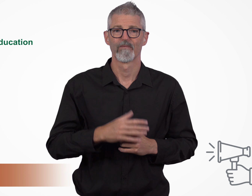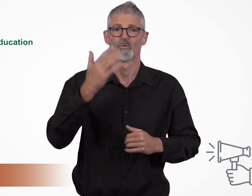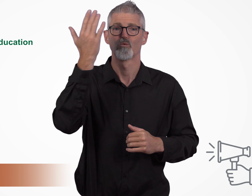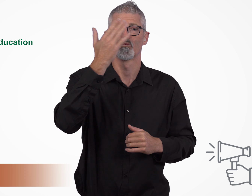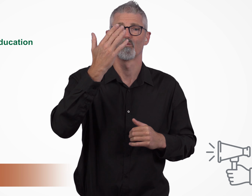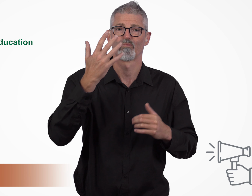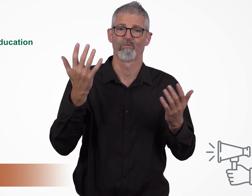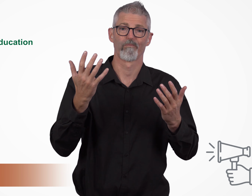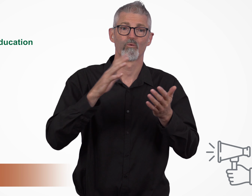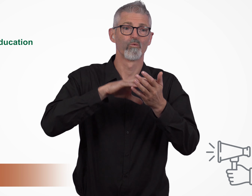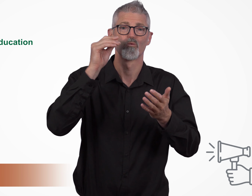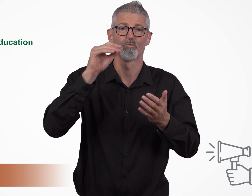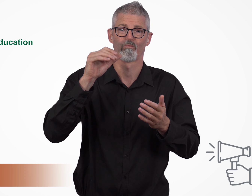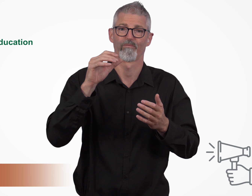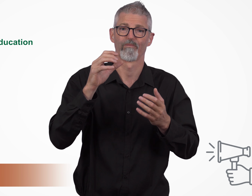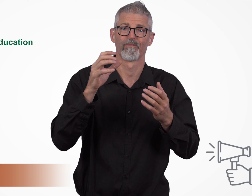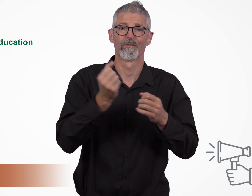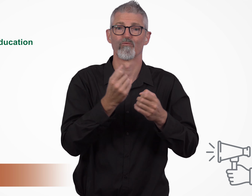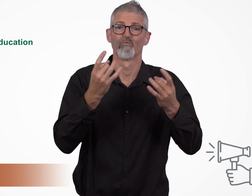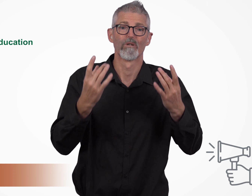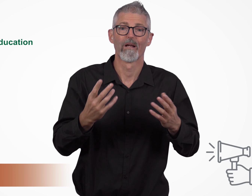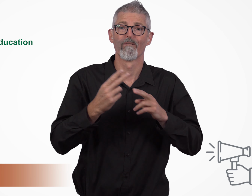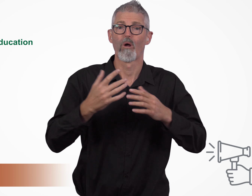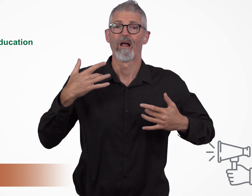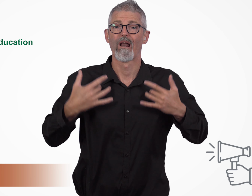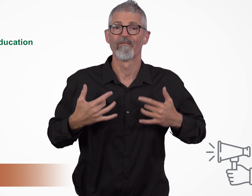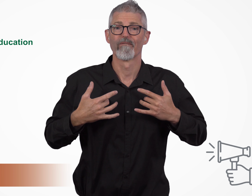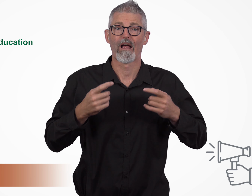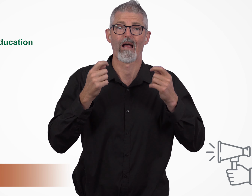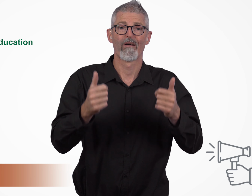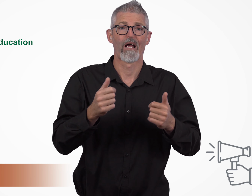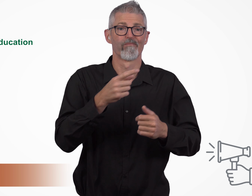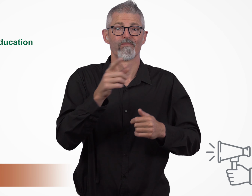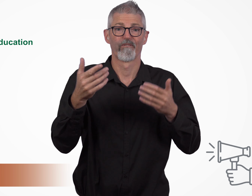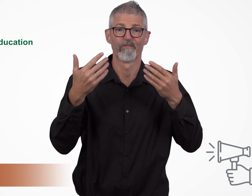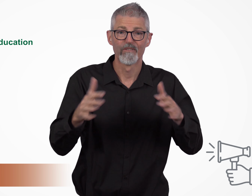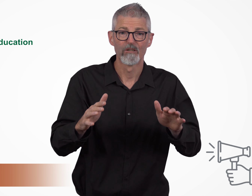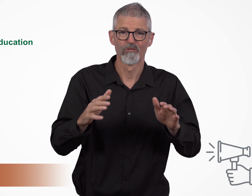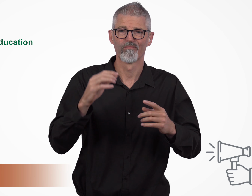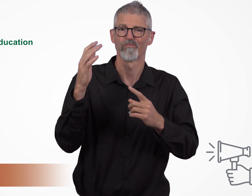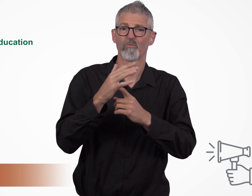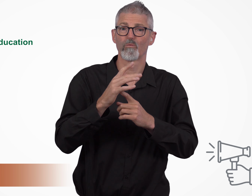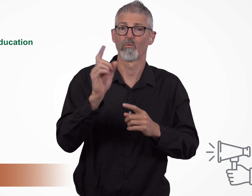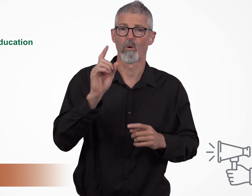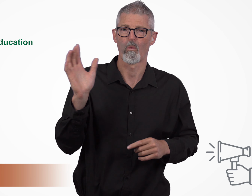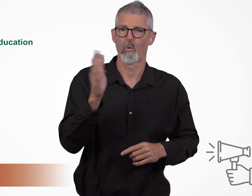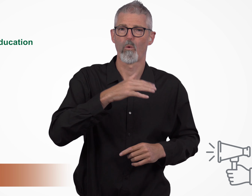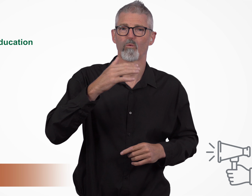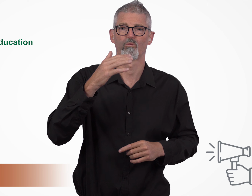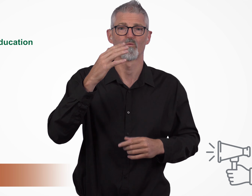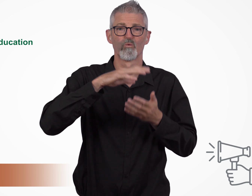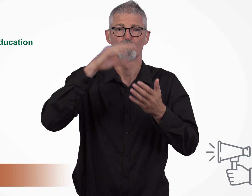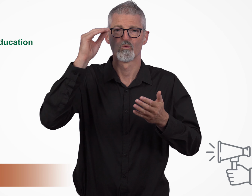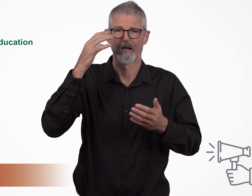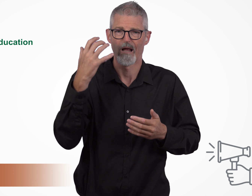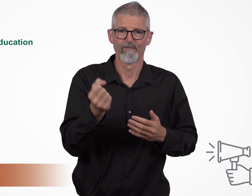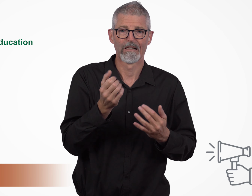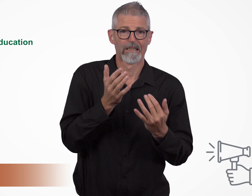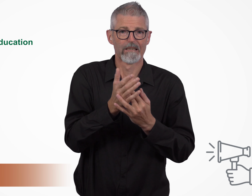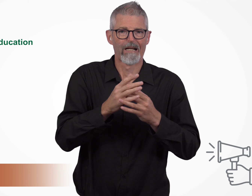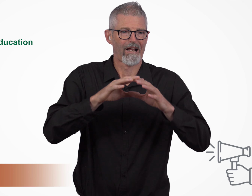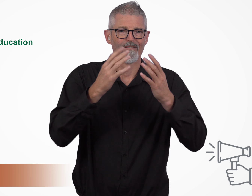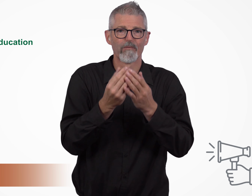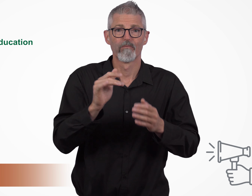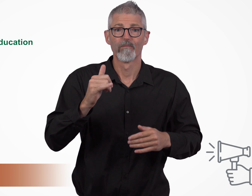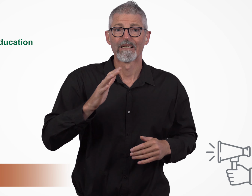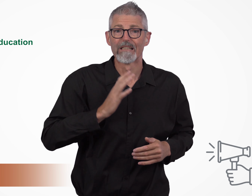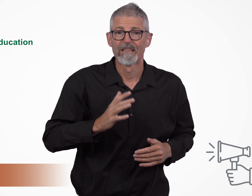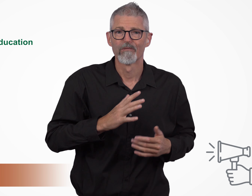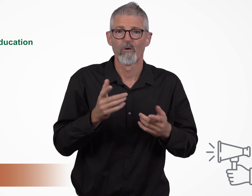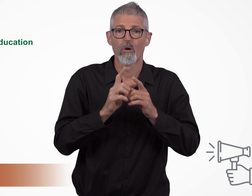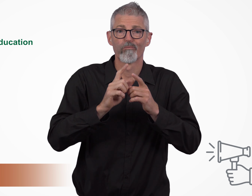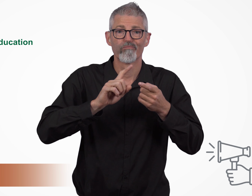School is where students prepare for life after school. The full menu needs to be available to all.